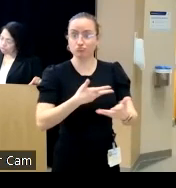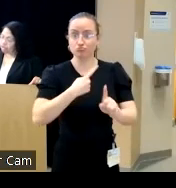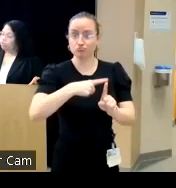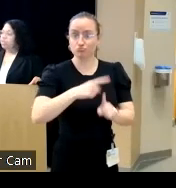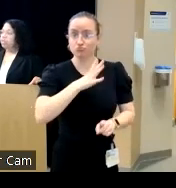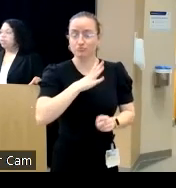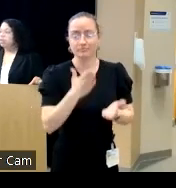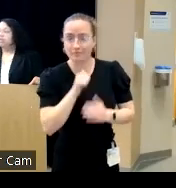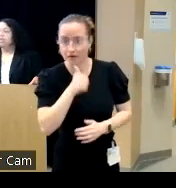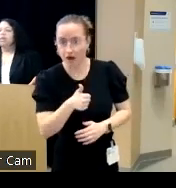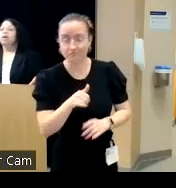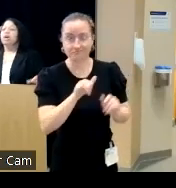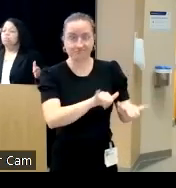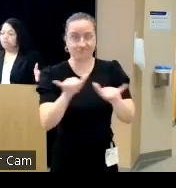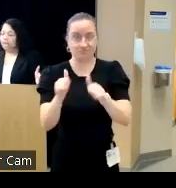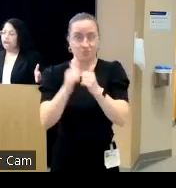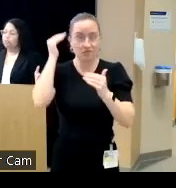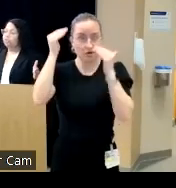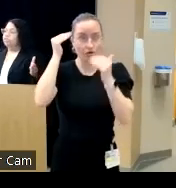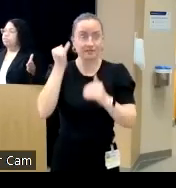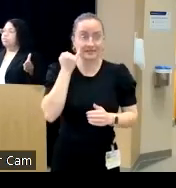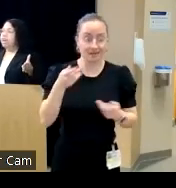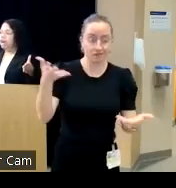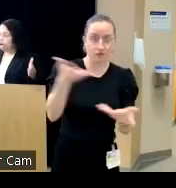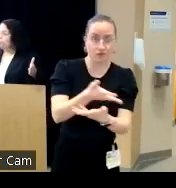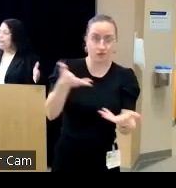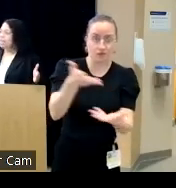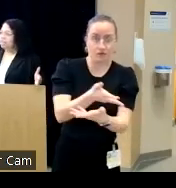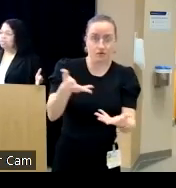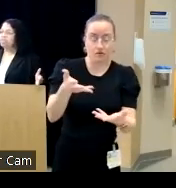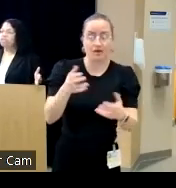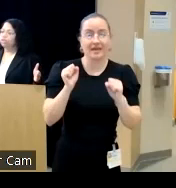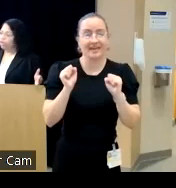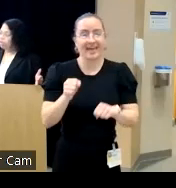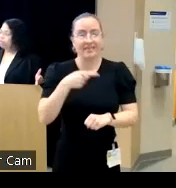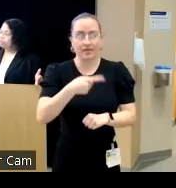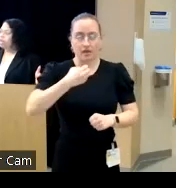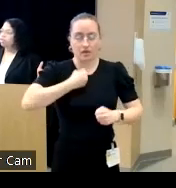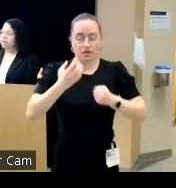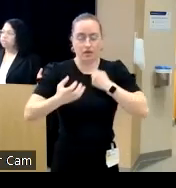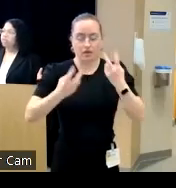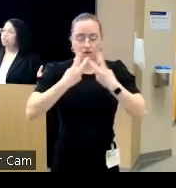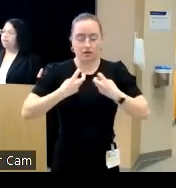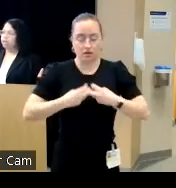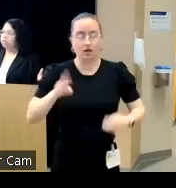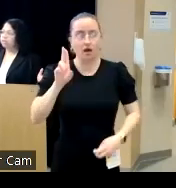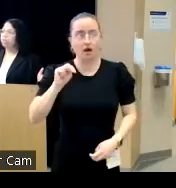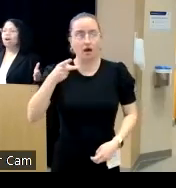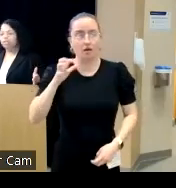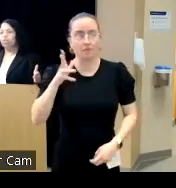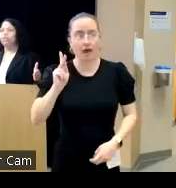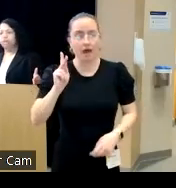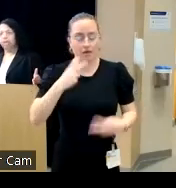similarly with adults being able to unpack this is critical especially for parents but also for